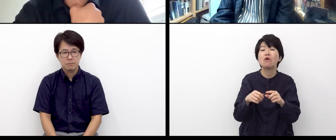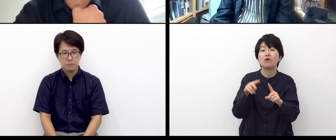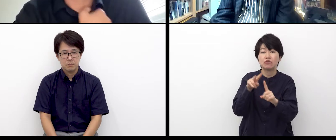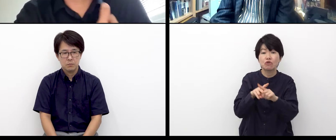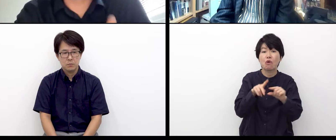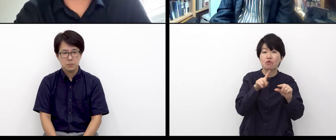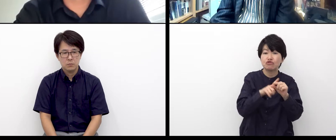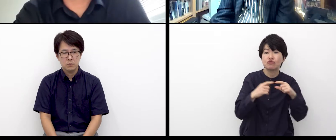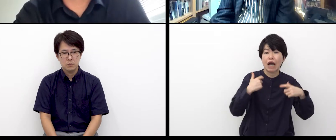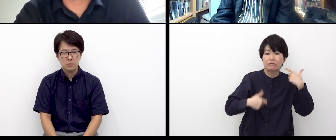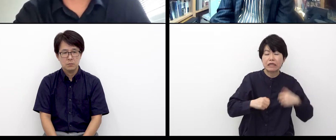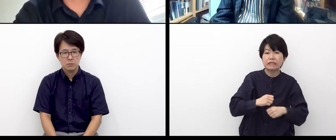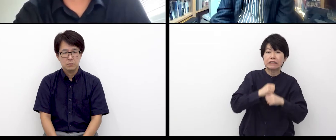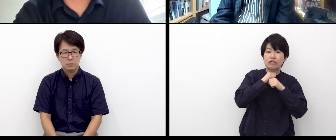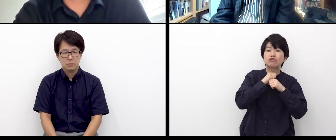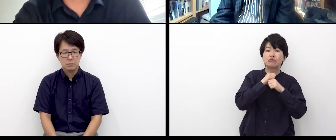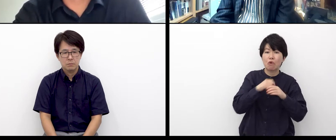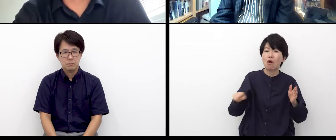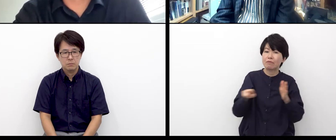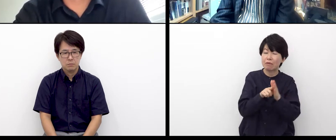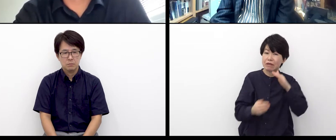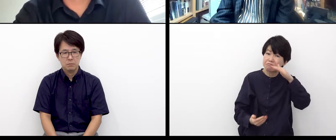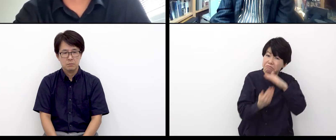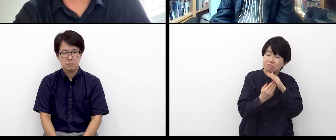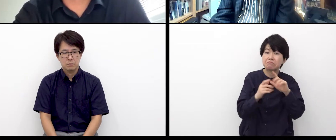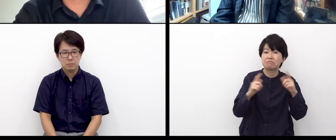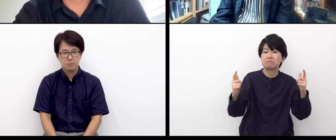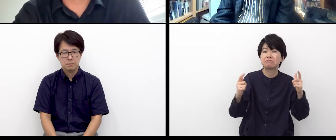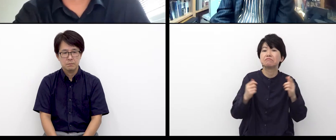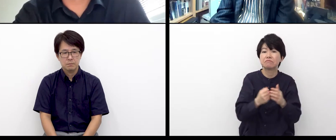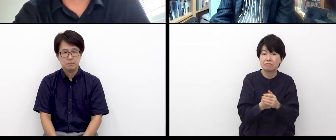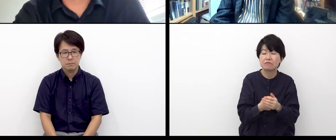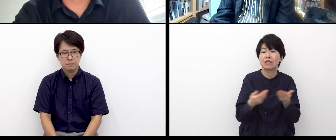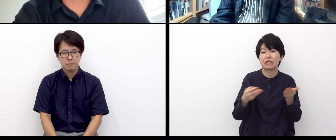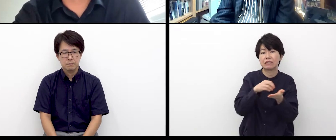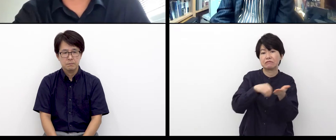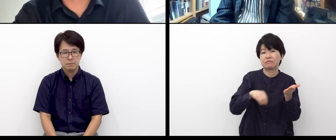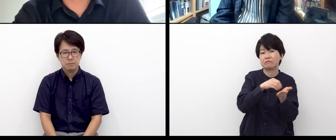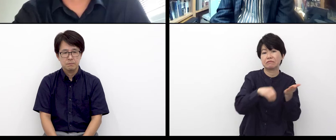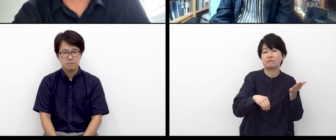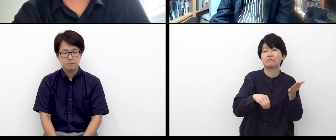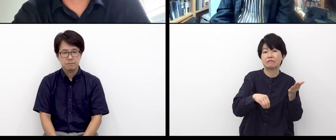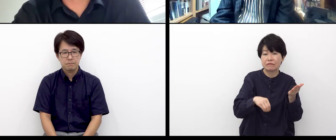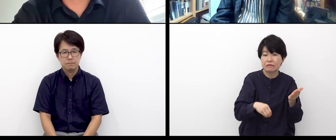which is the biggest in history, too. And, retired people and unemployed people also increased.